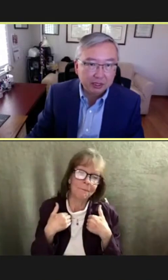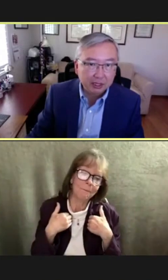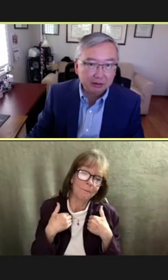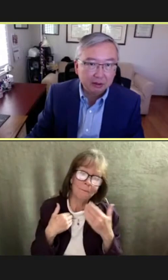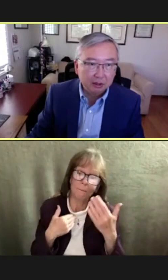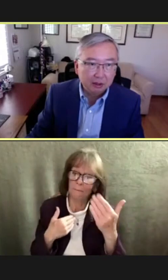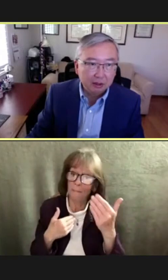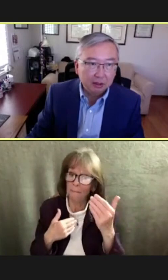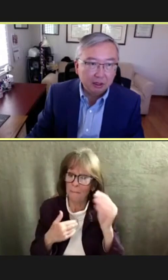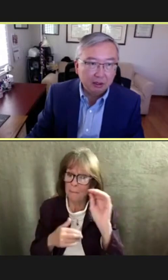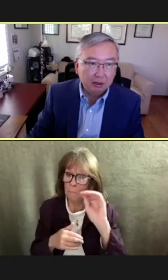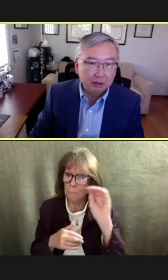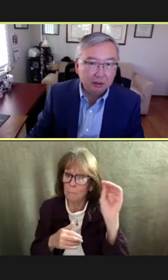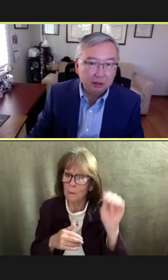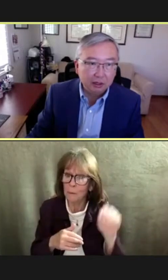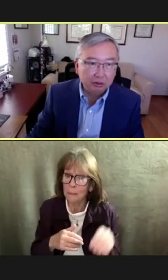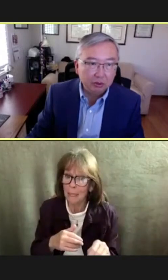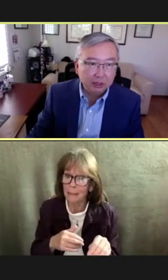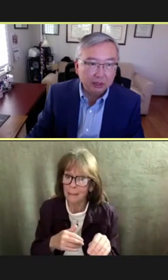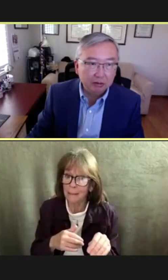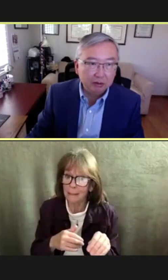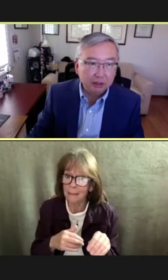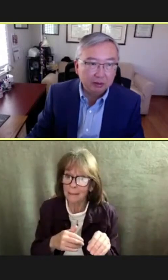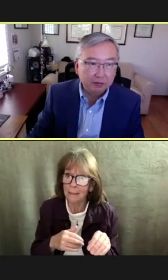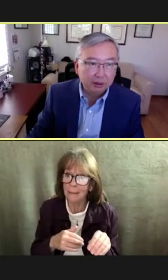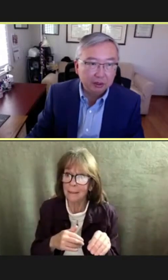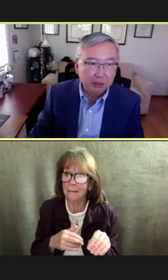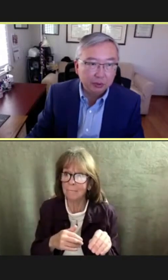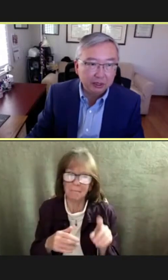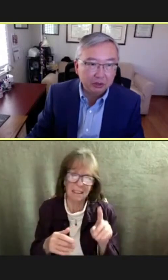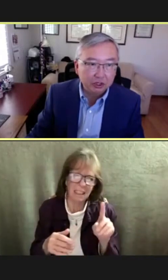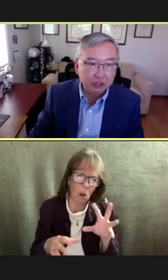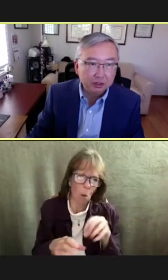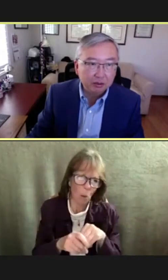including the pediatricians only, and